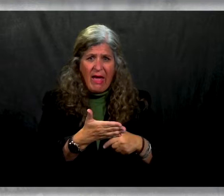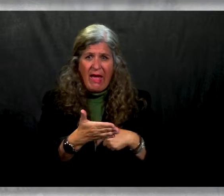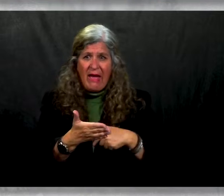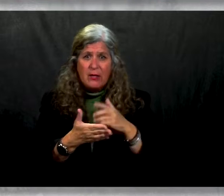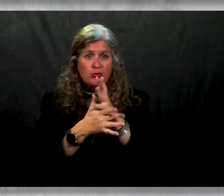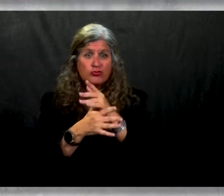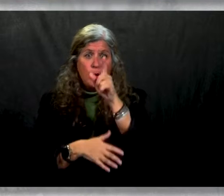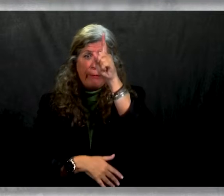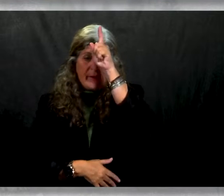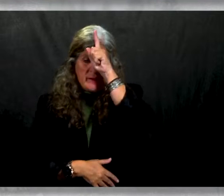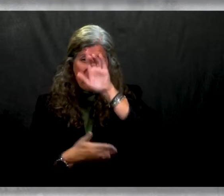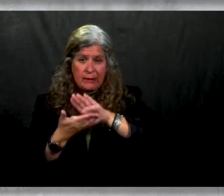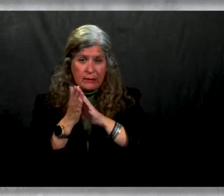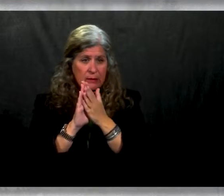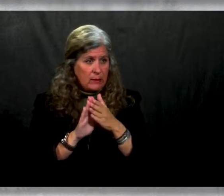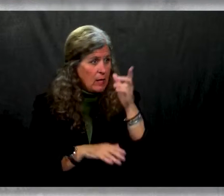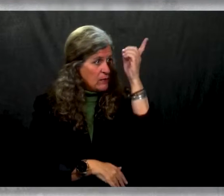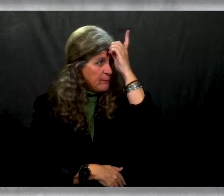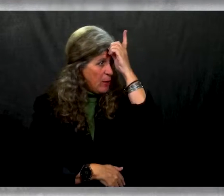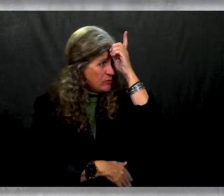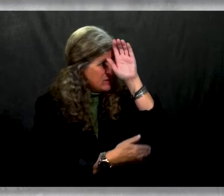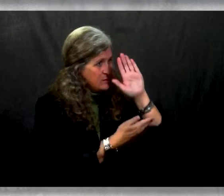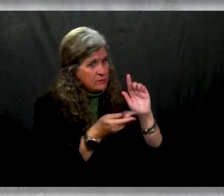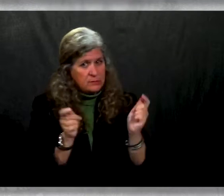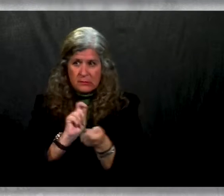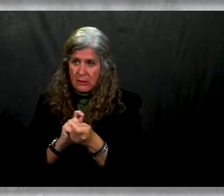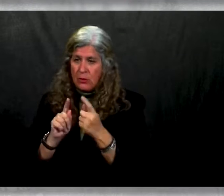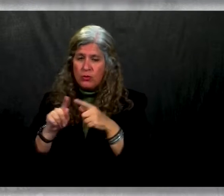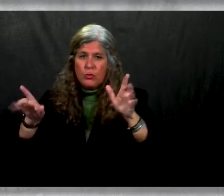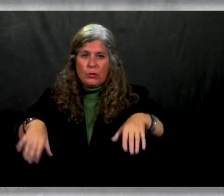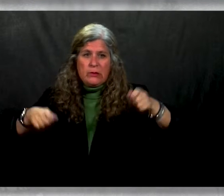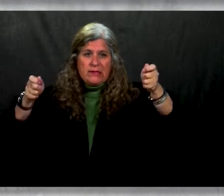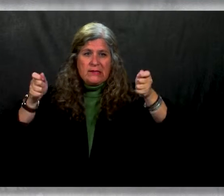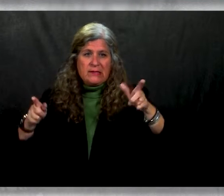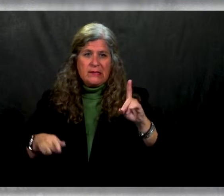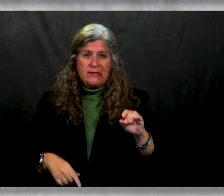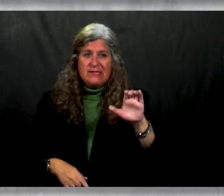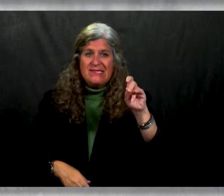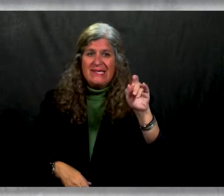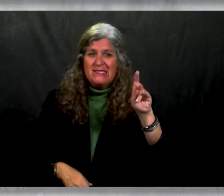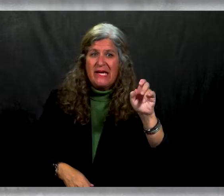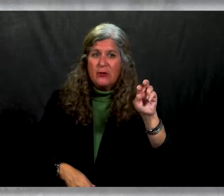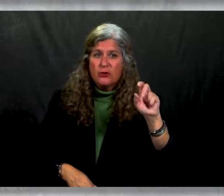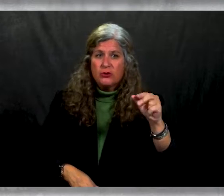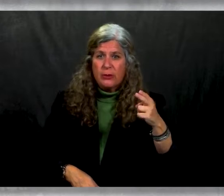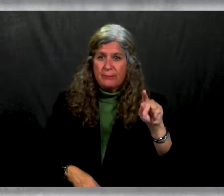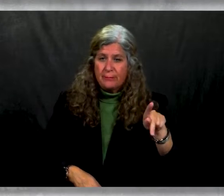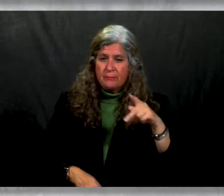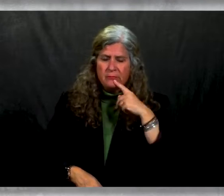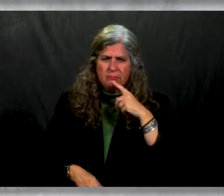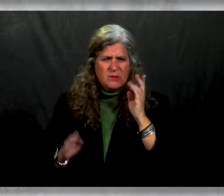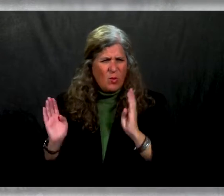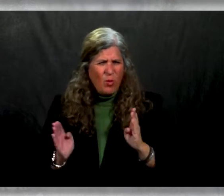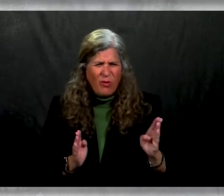into a dictatorship. There were even cases, like Anne mentioned, of outright organized violence against Jews that accompanied various forms